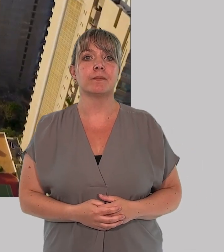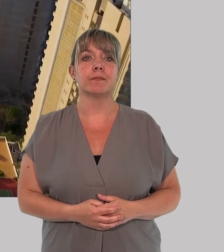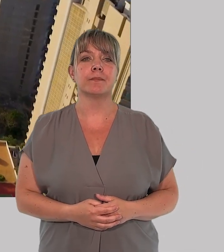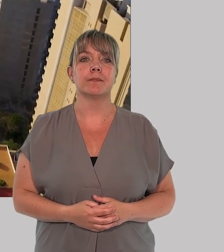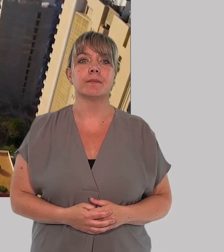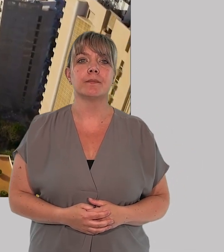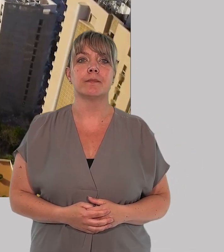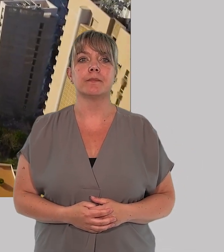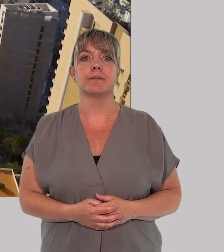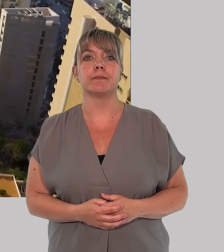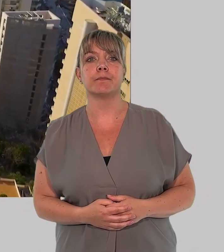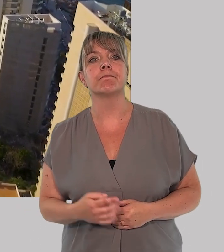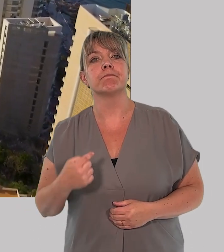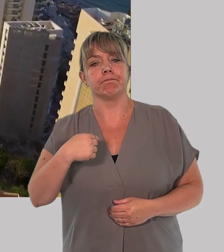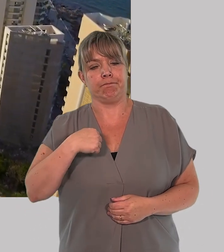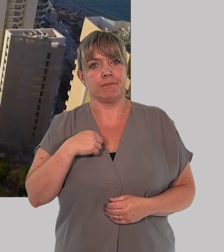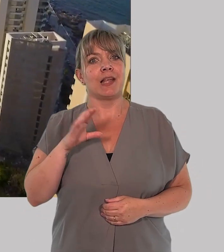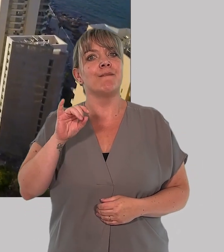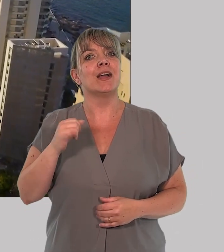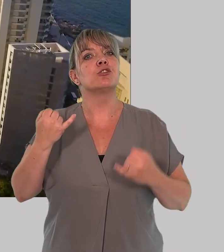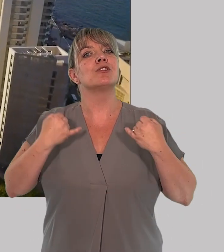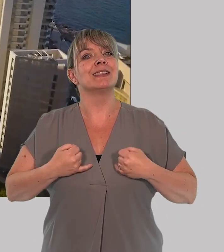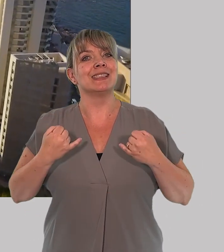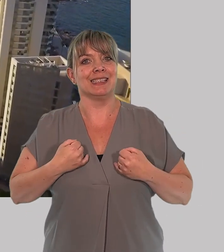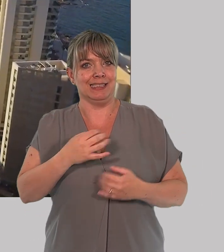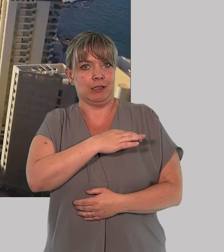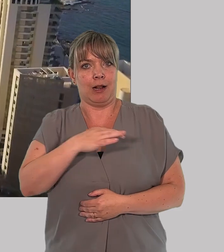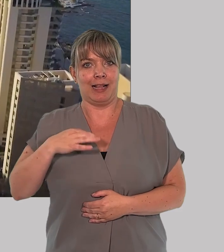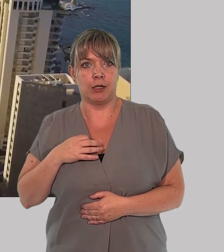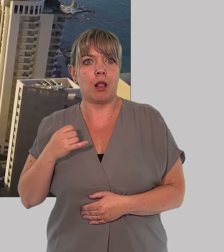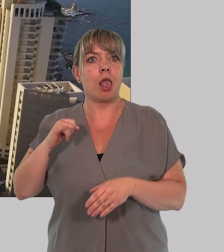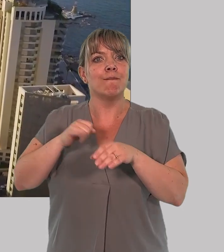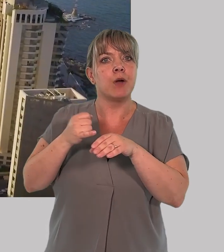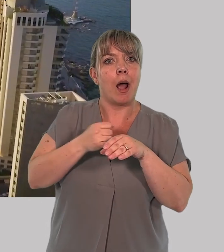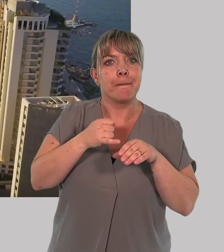As an infectious diseases clinical pharmacist leading antimicrobial stewardship programmes,